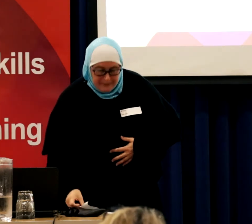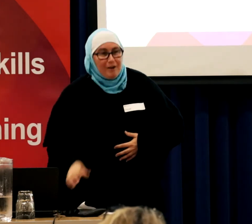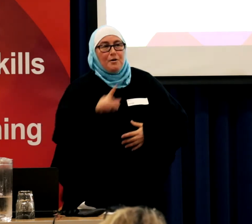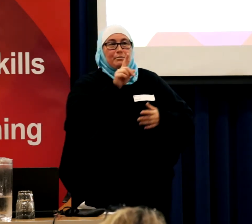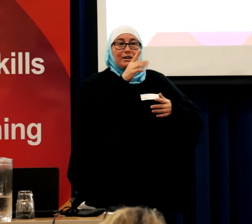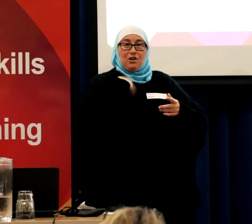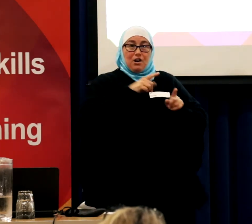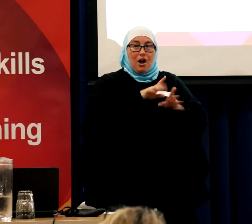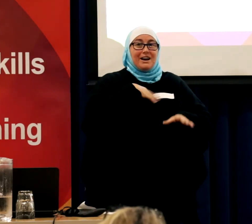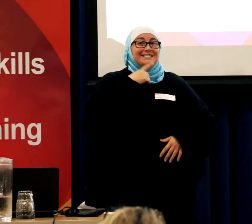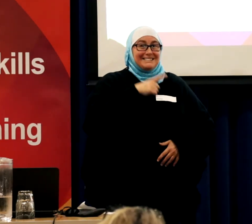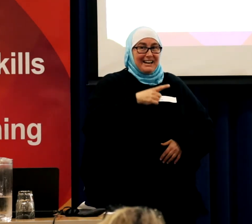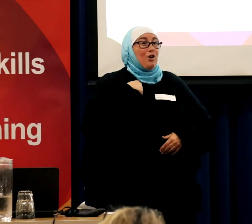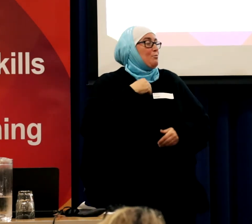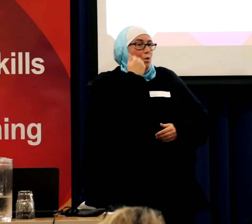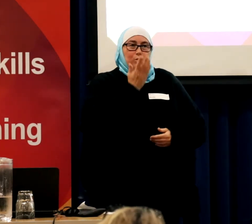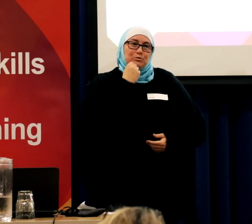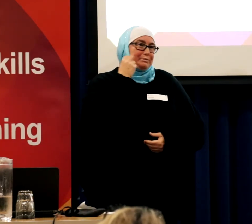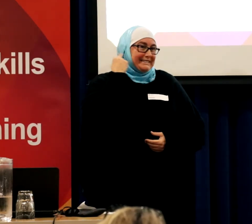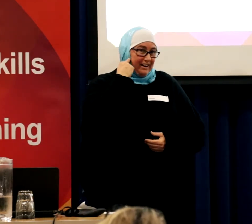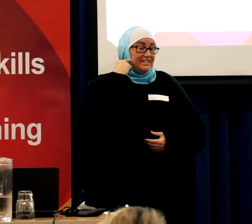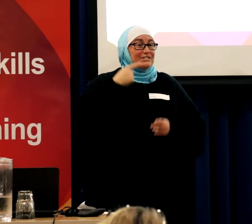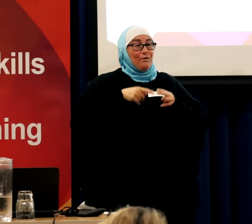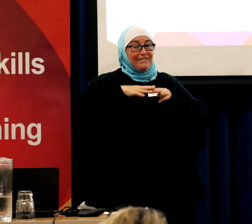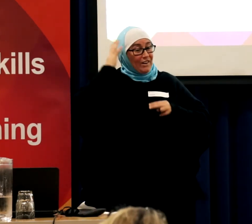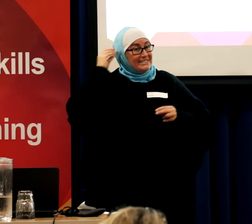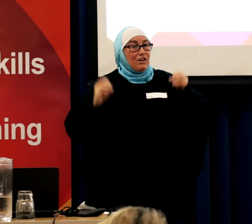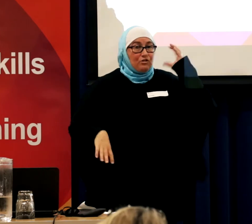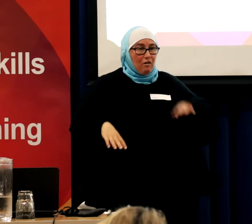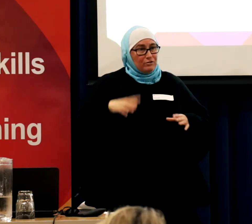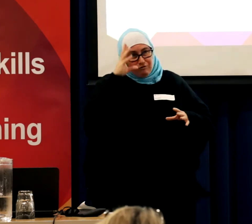But, like I’ve said, I’m always going to be Deaf.